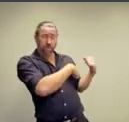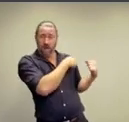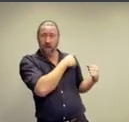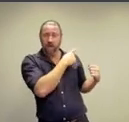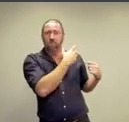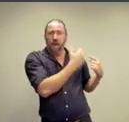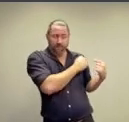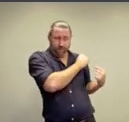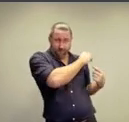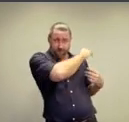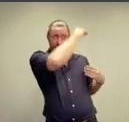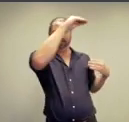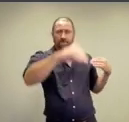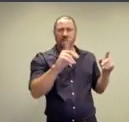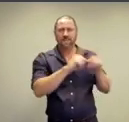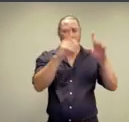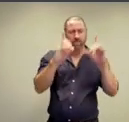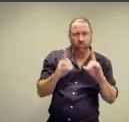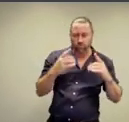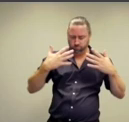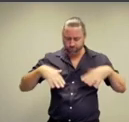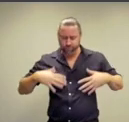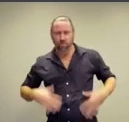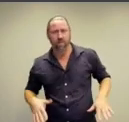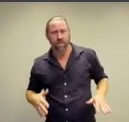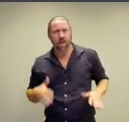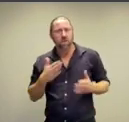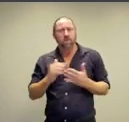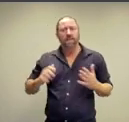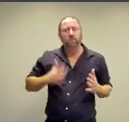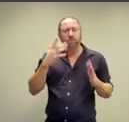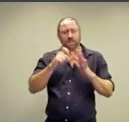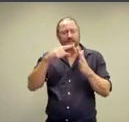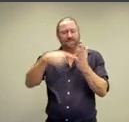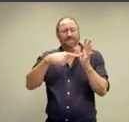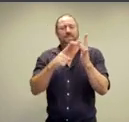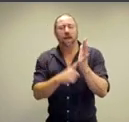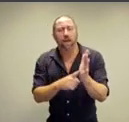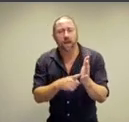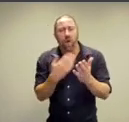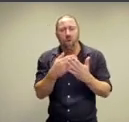They kind of remain some of the more enduring and sought after creations because of their really interesting